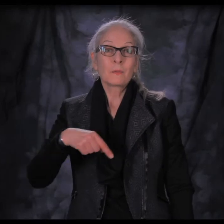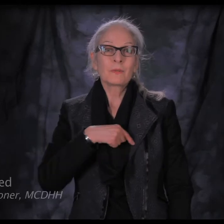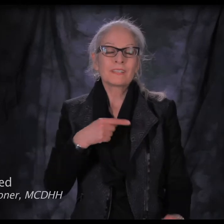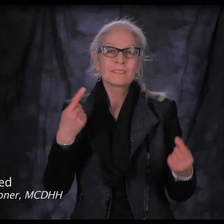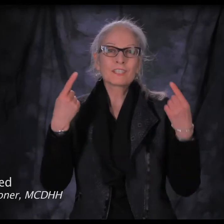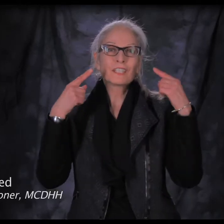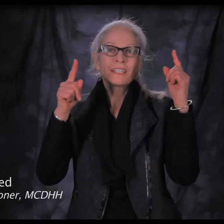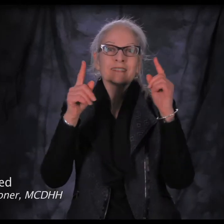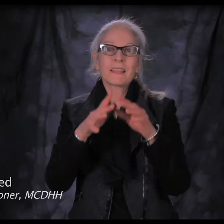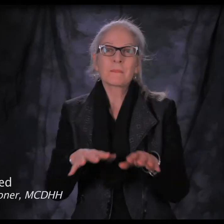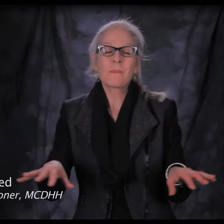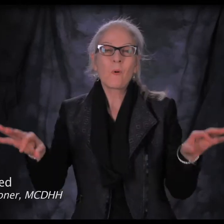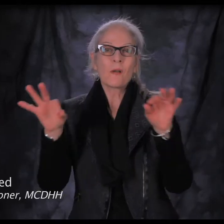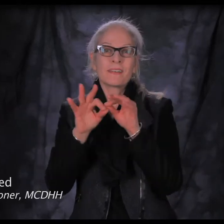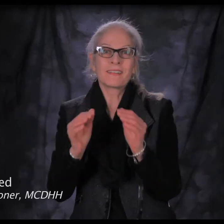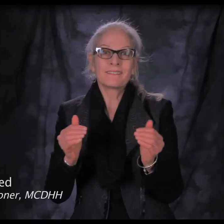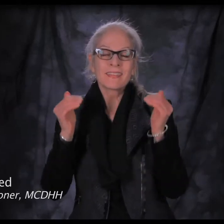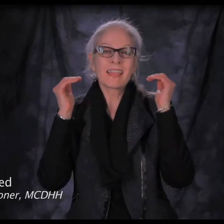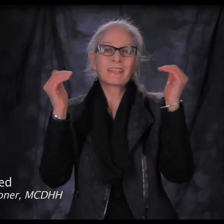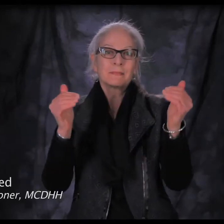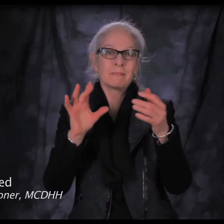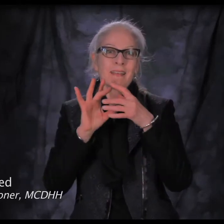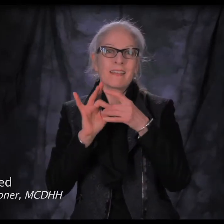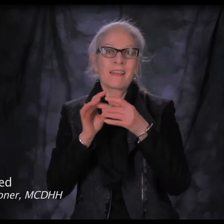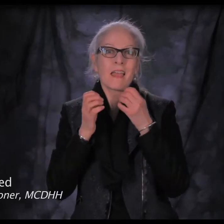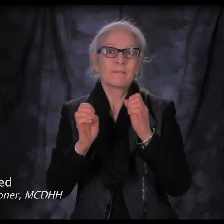I’m thrilled to announce that we have achieved an important advancement